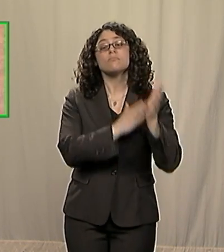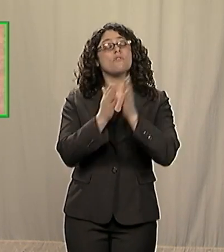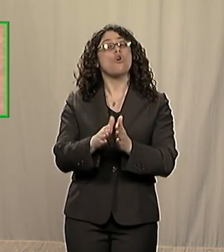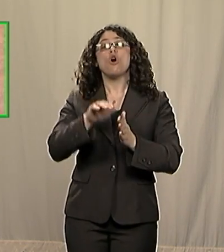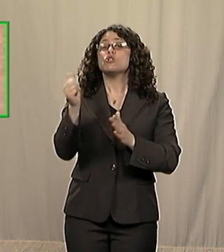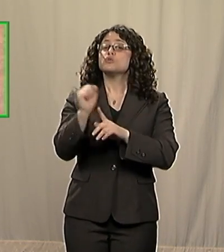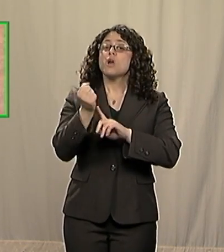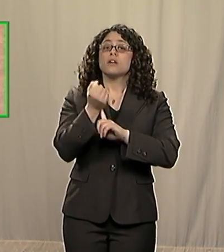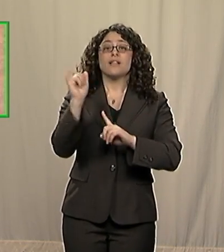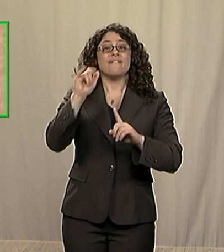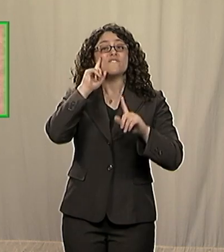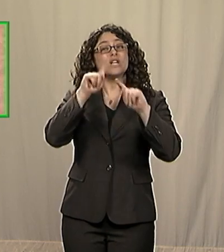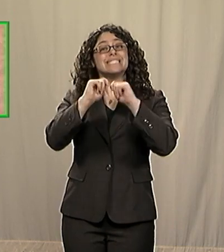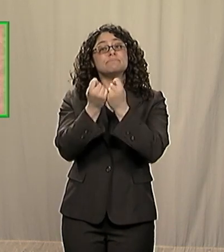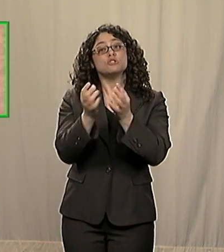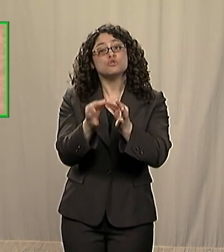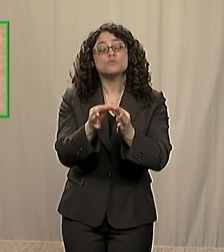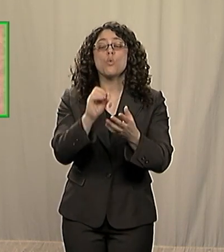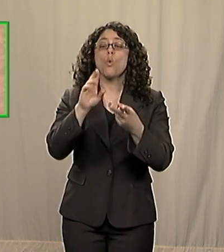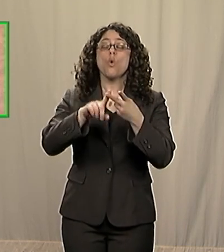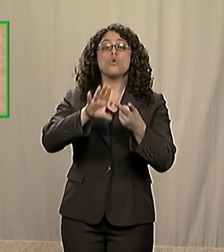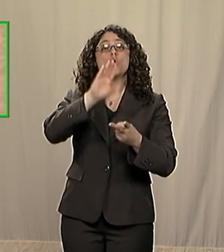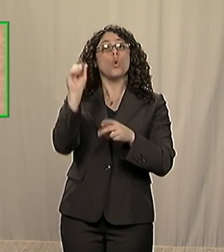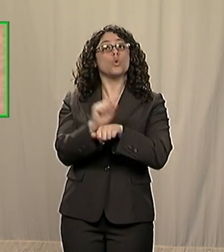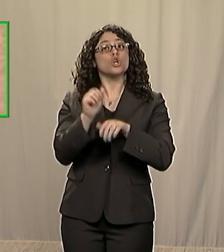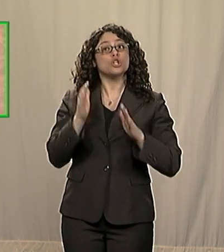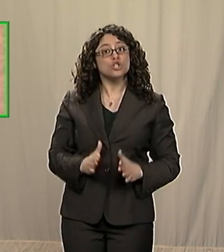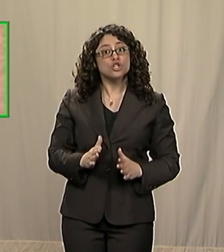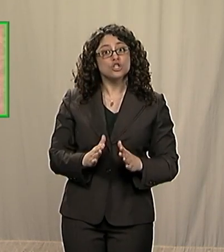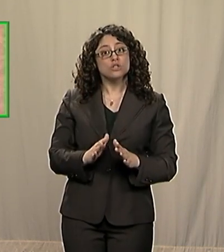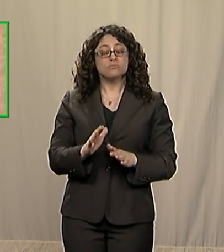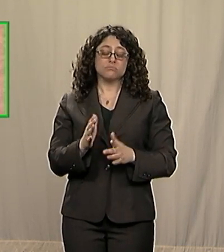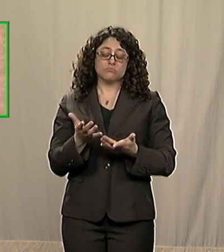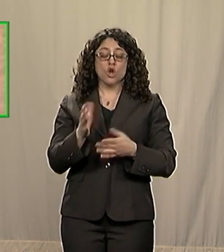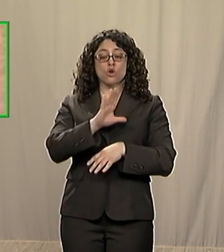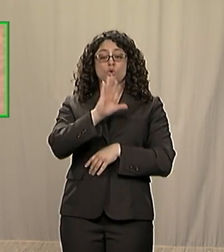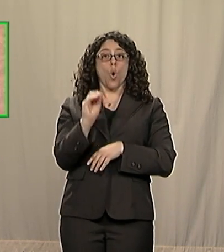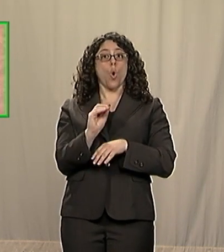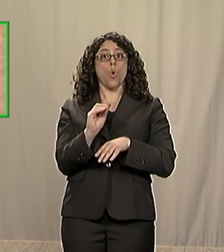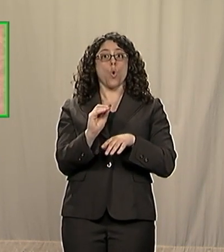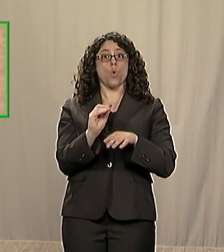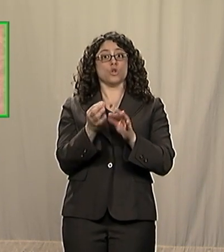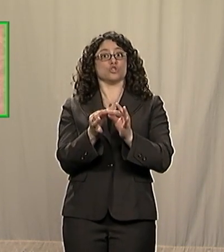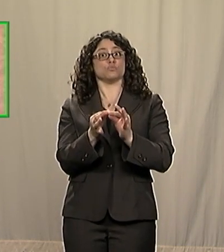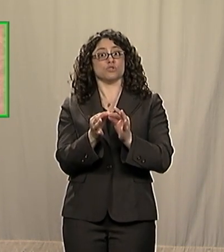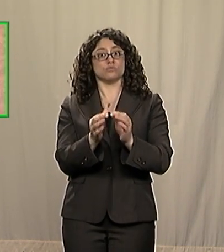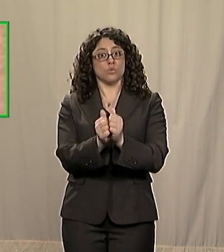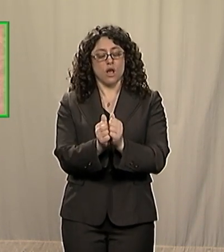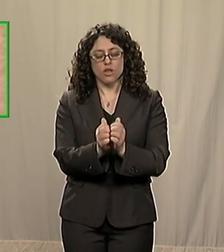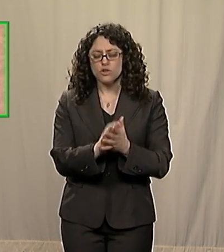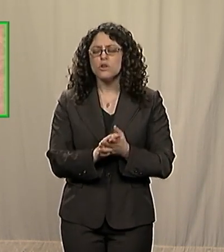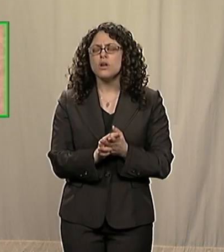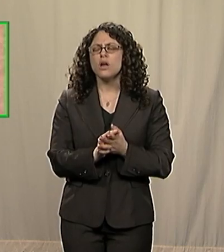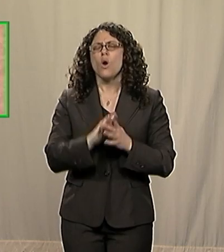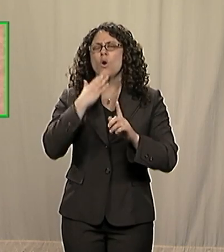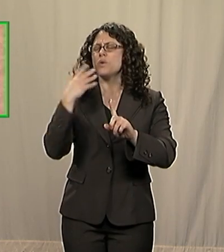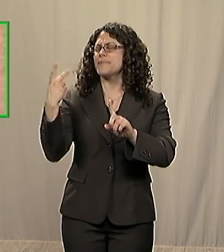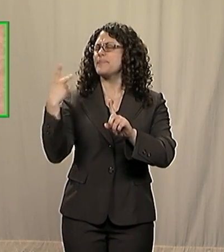or co-working, what became obvious to me is it was helpful in explaining that there were some colleagues